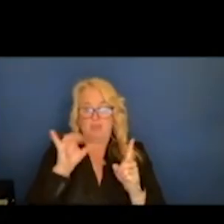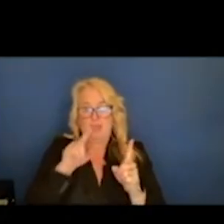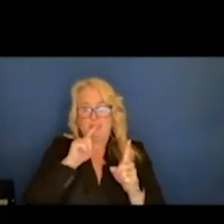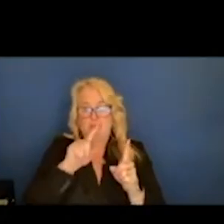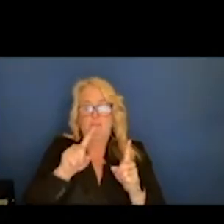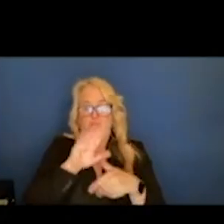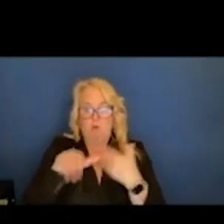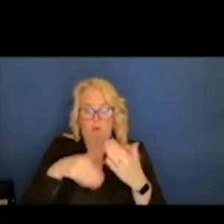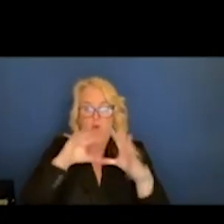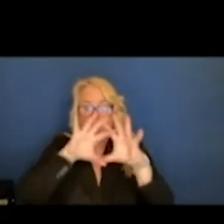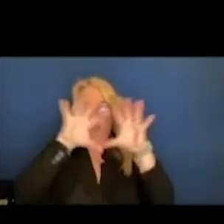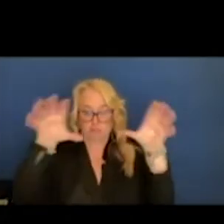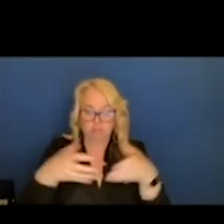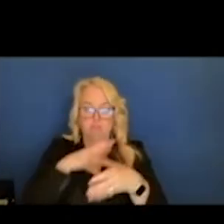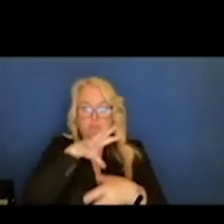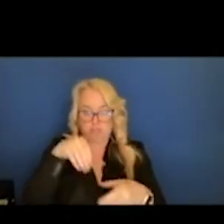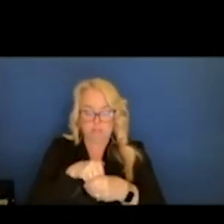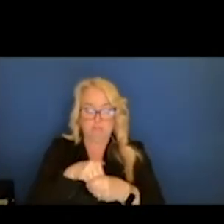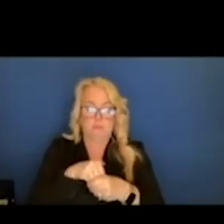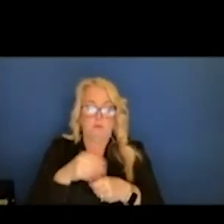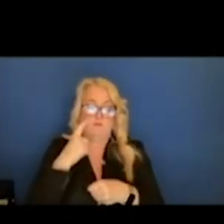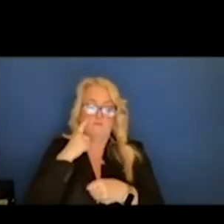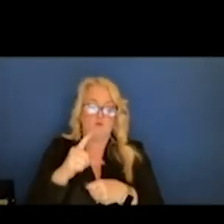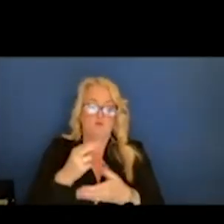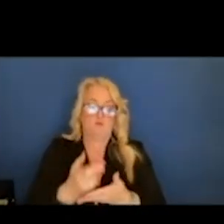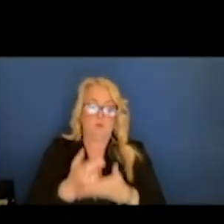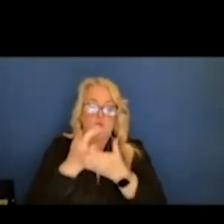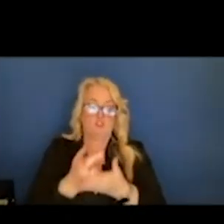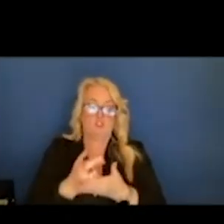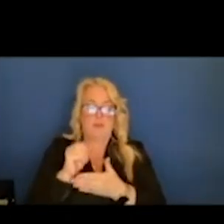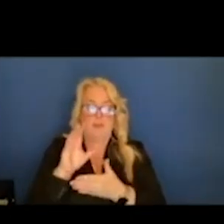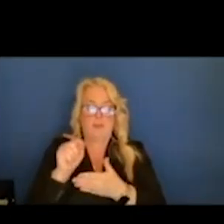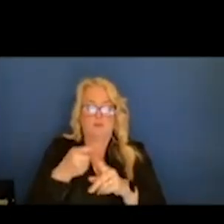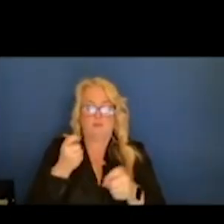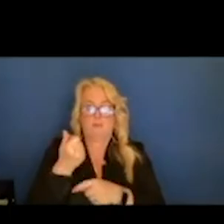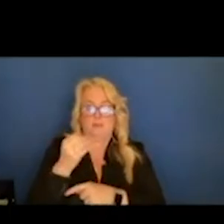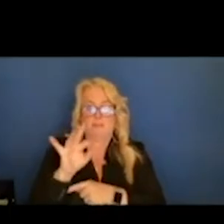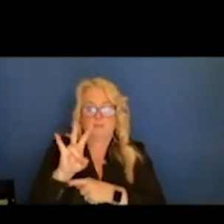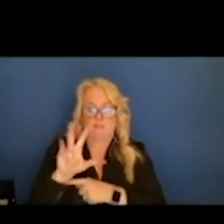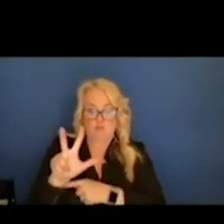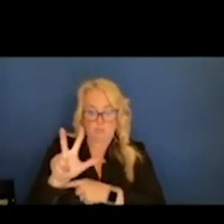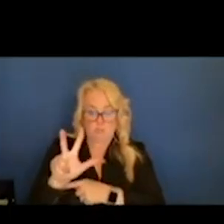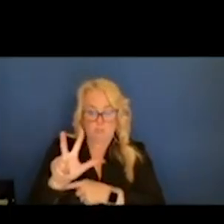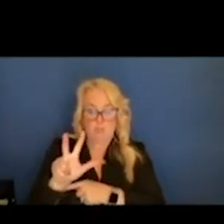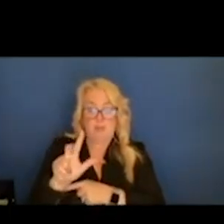But these steps were part of a larger progression rooted in the Rehabilitation Act of 1973,